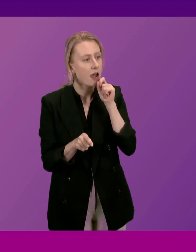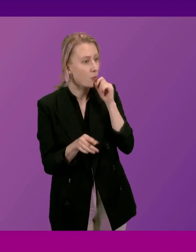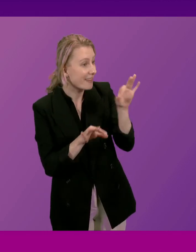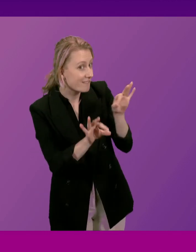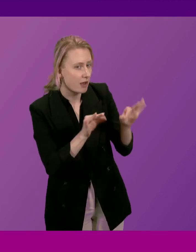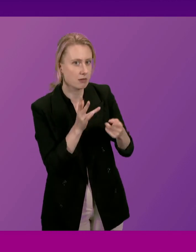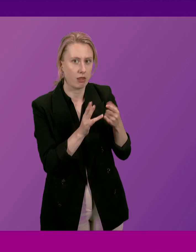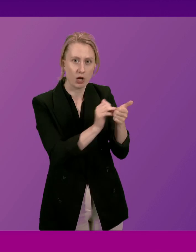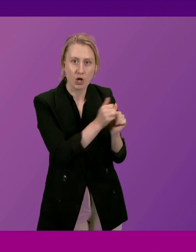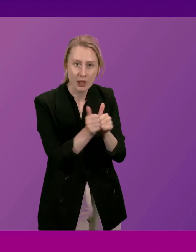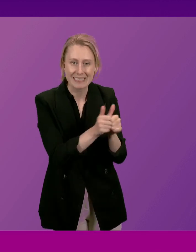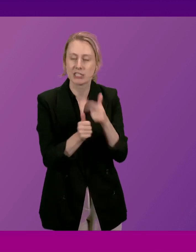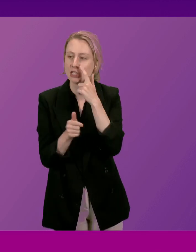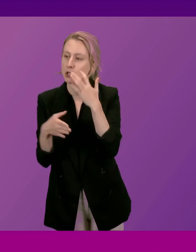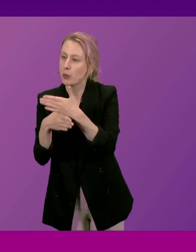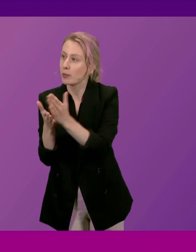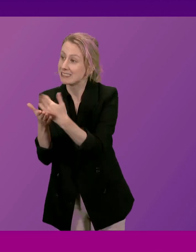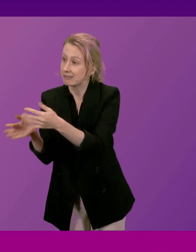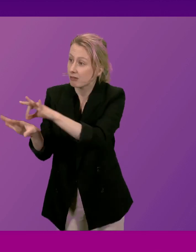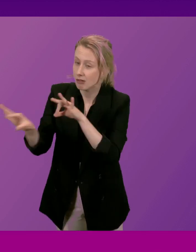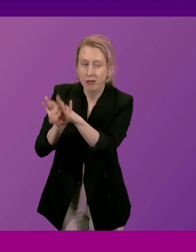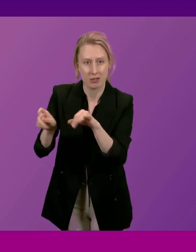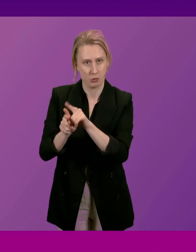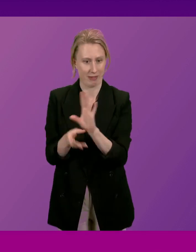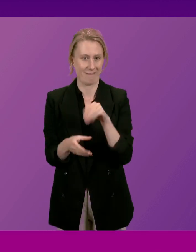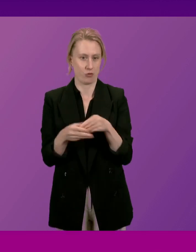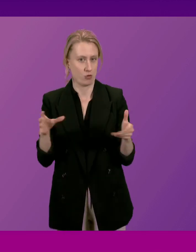and members of the youth work sector to be involved in that, too, to make sure that we